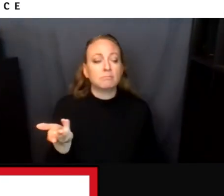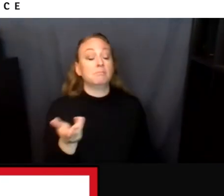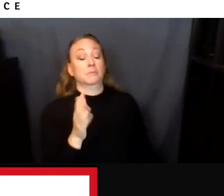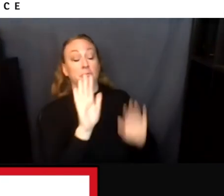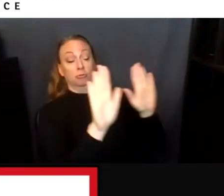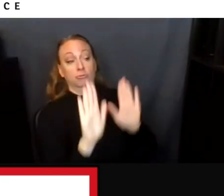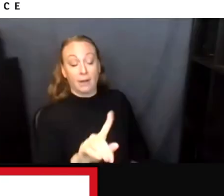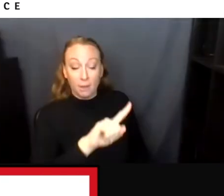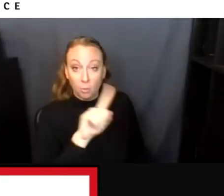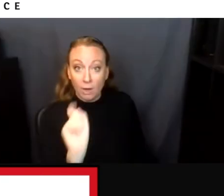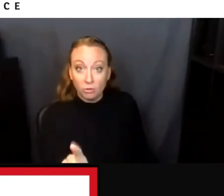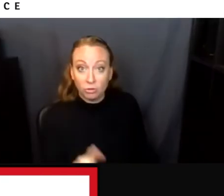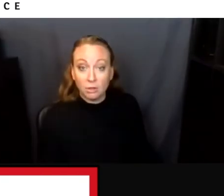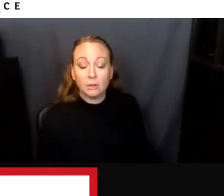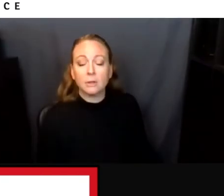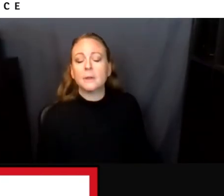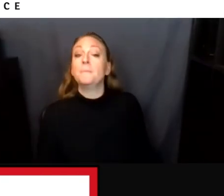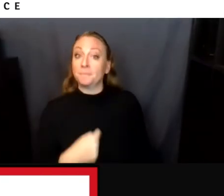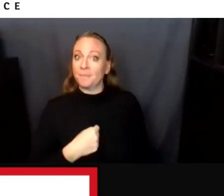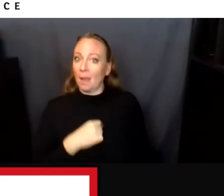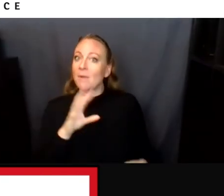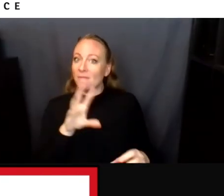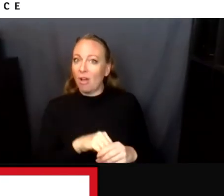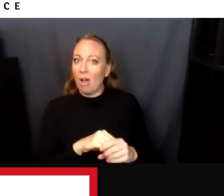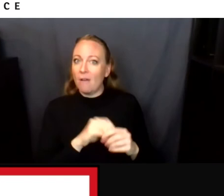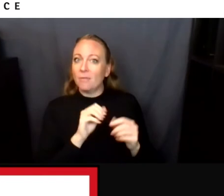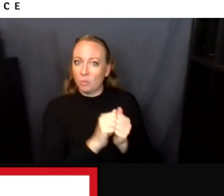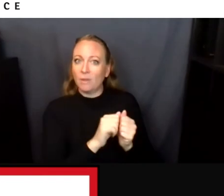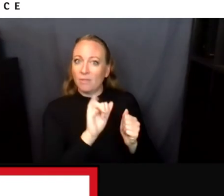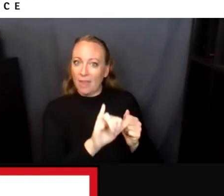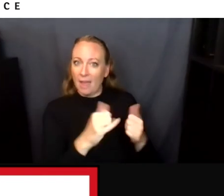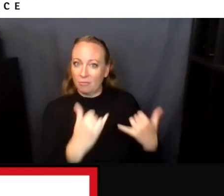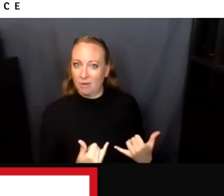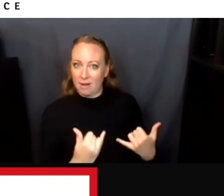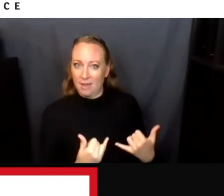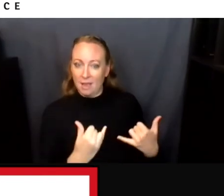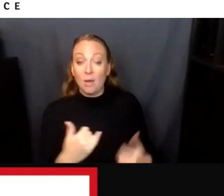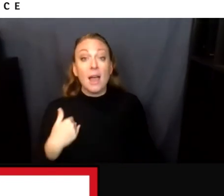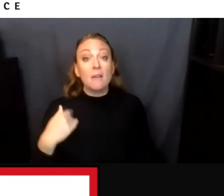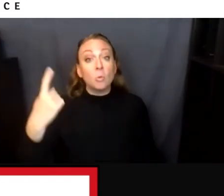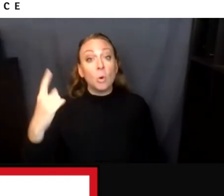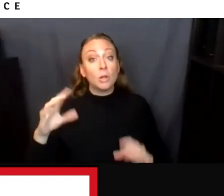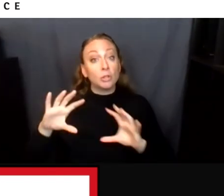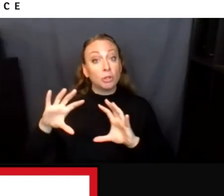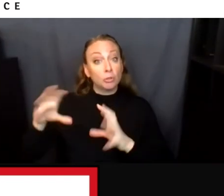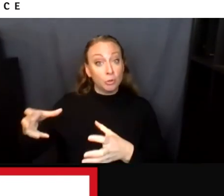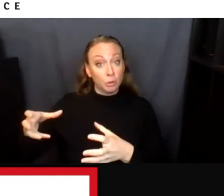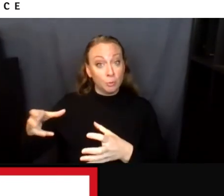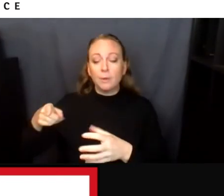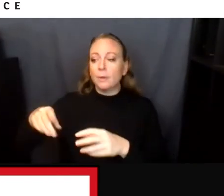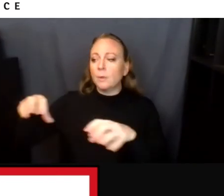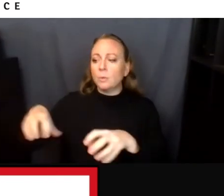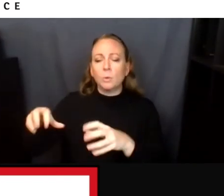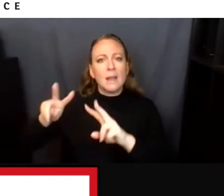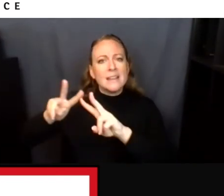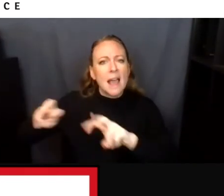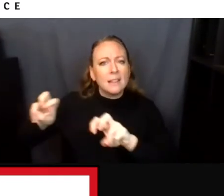I'm very involved in that right now, and that there's a group that does an analysis of the internet and websites.